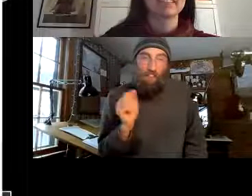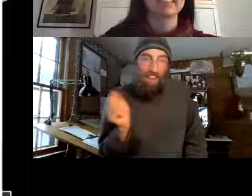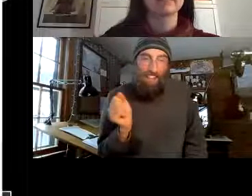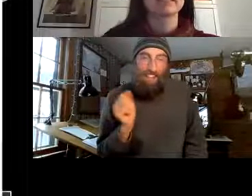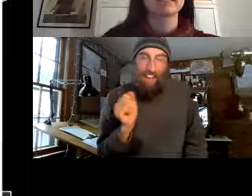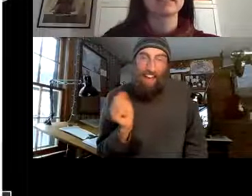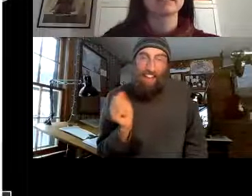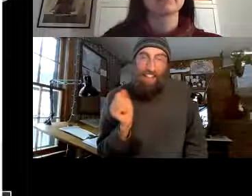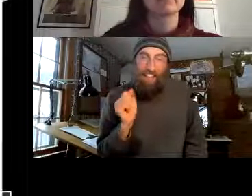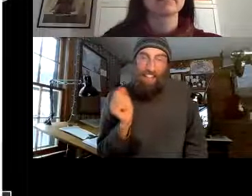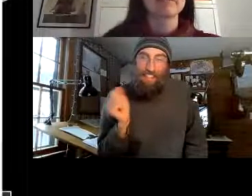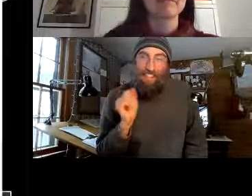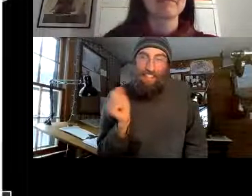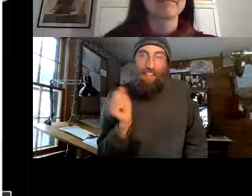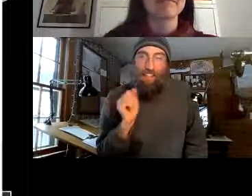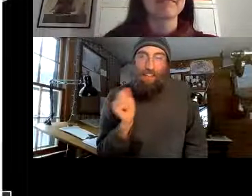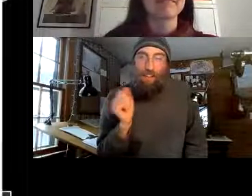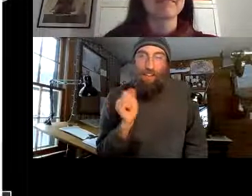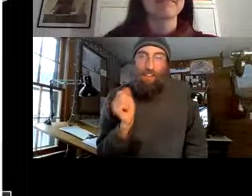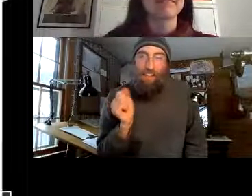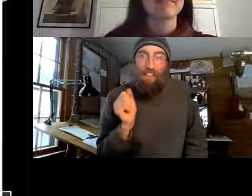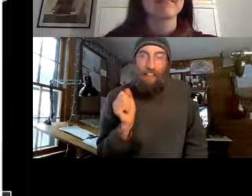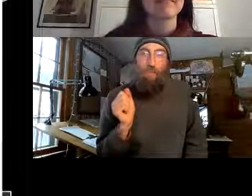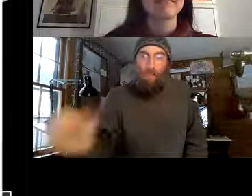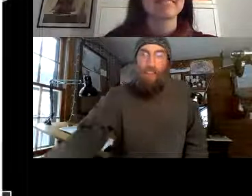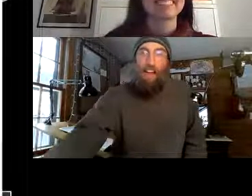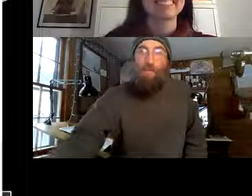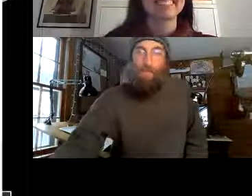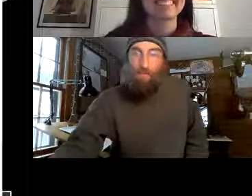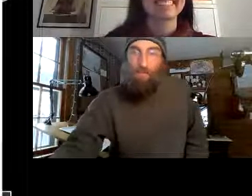kind of does that, because he's like, okay you want to fight? I will. I will